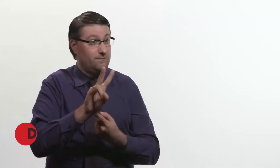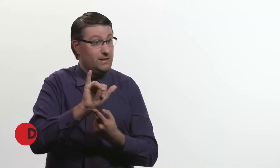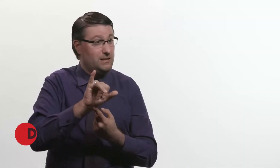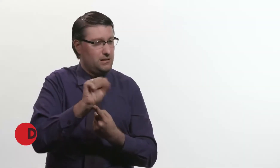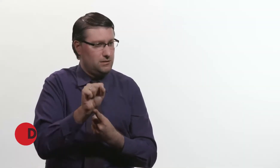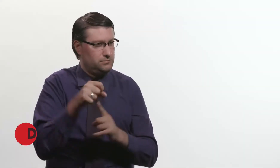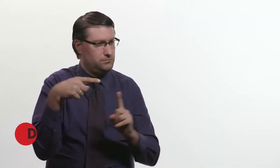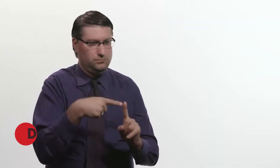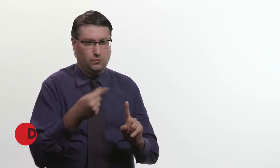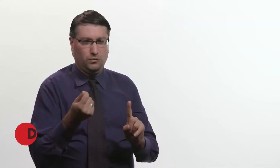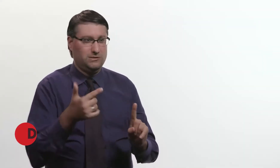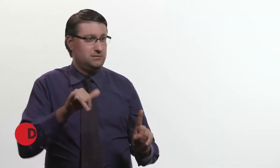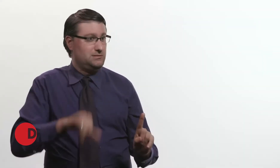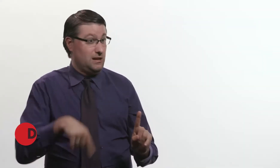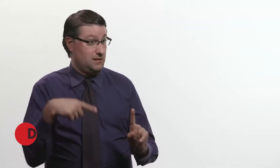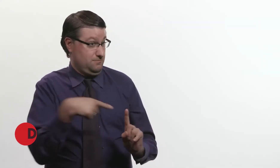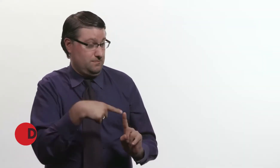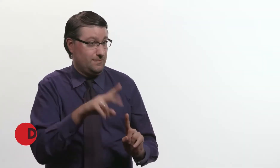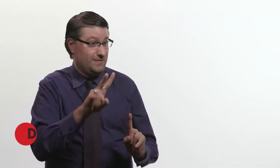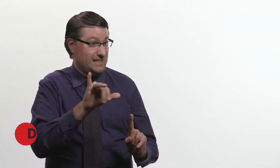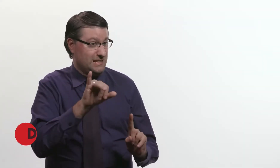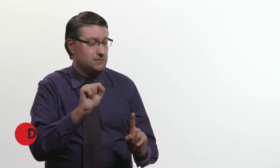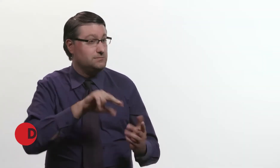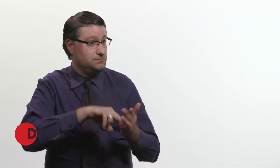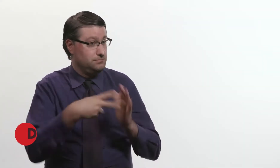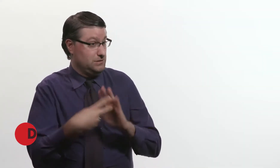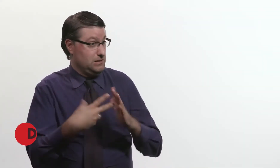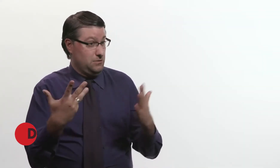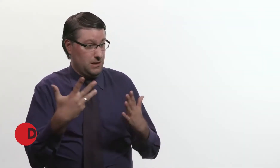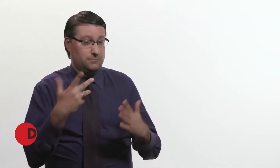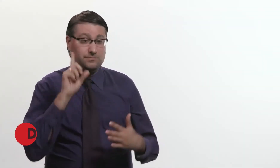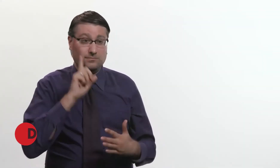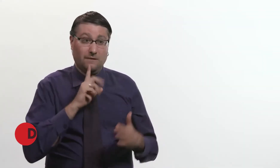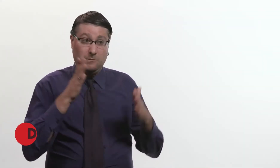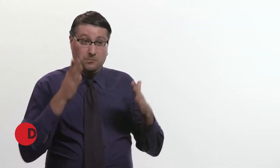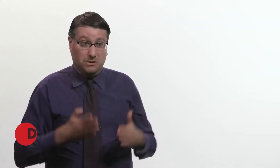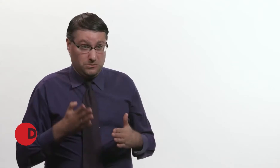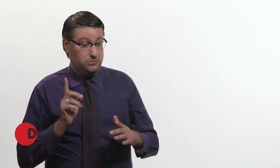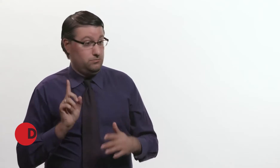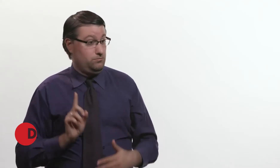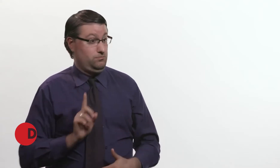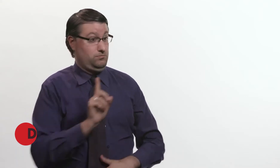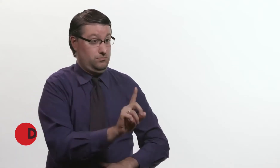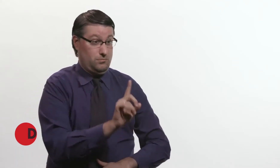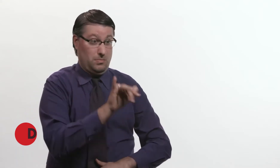VIS, what's that? VIS means a Deaf person comes up